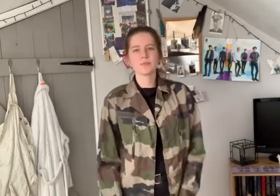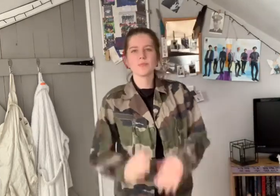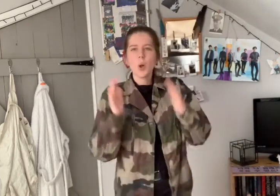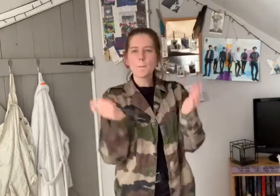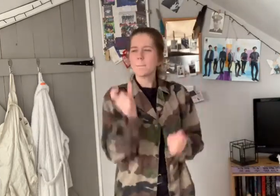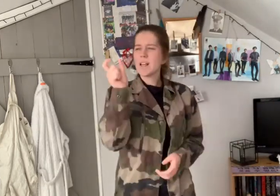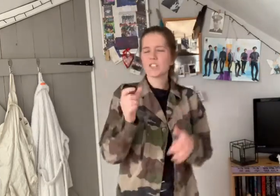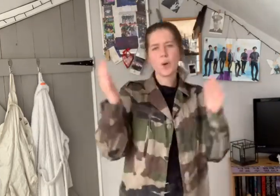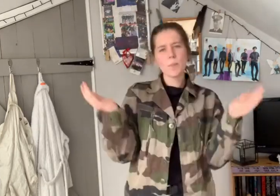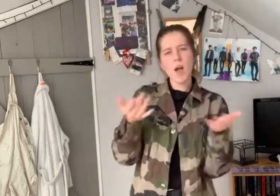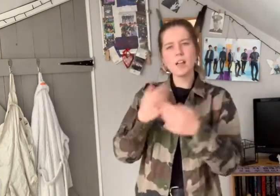Players gon' play